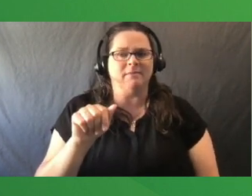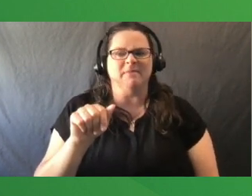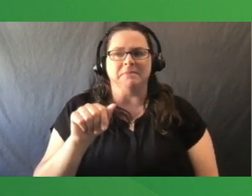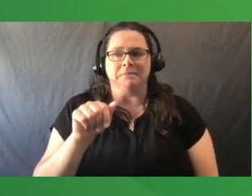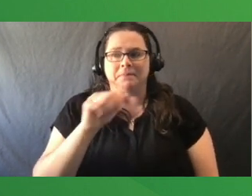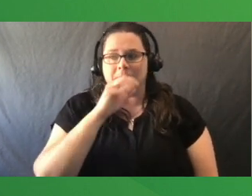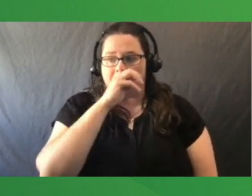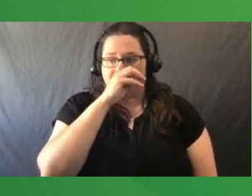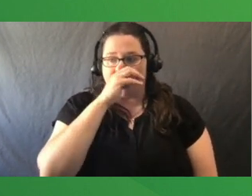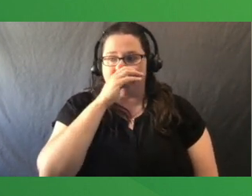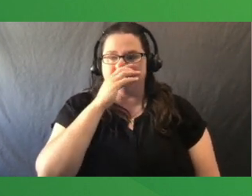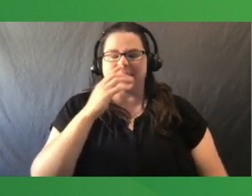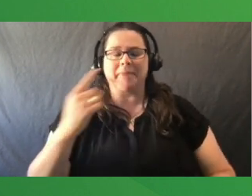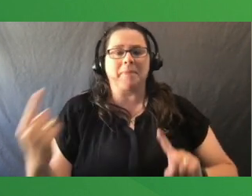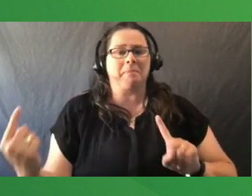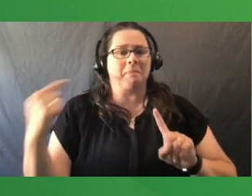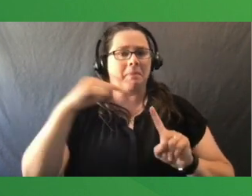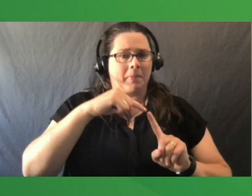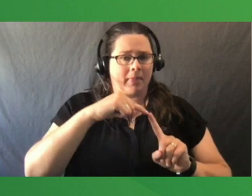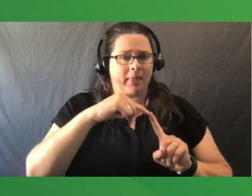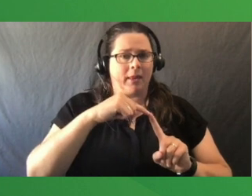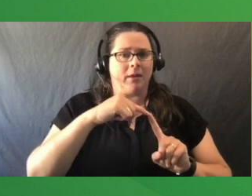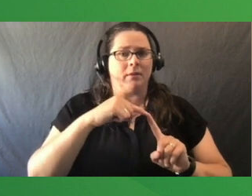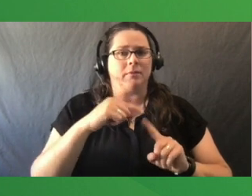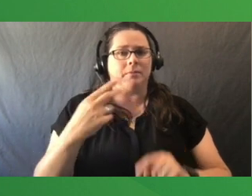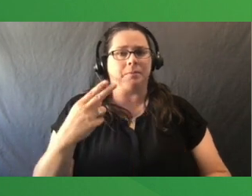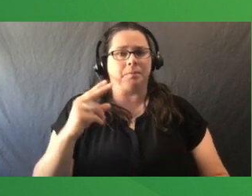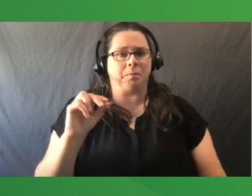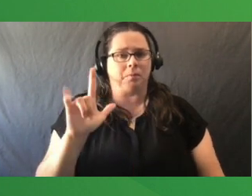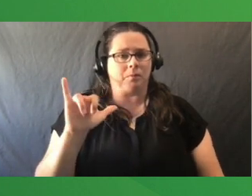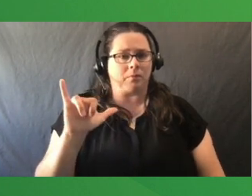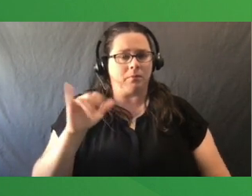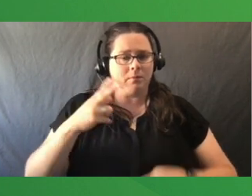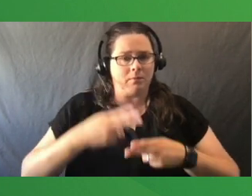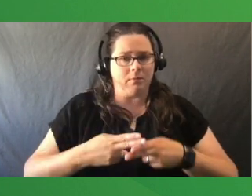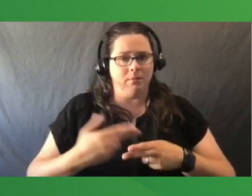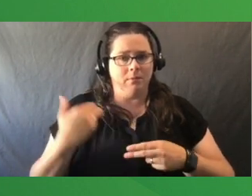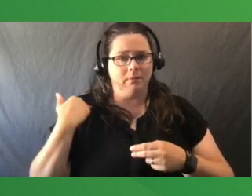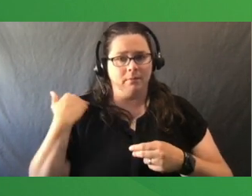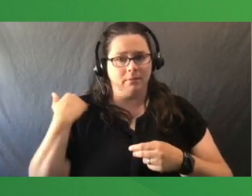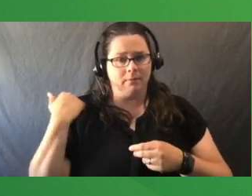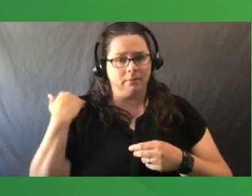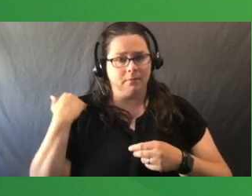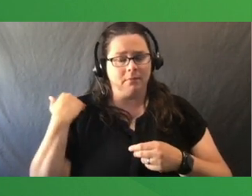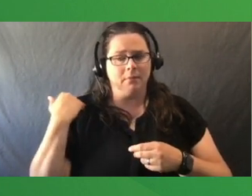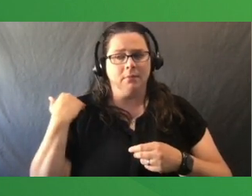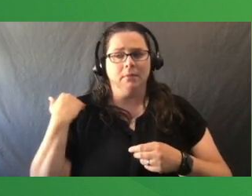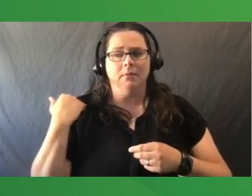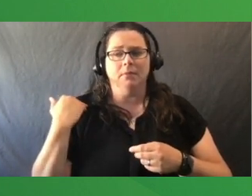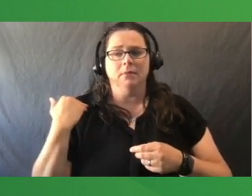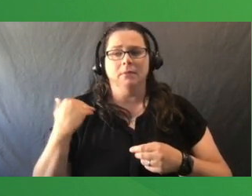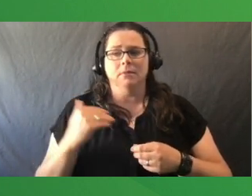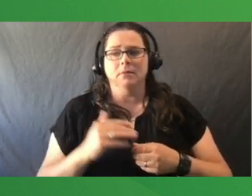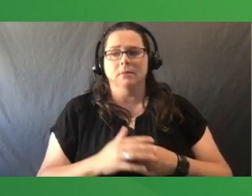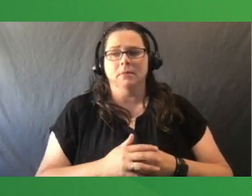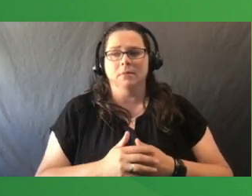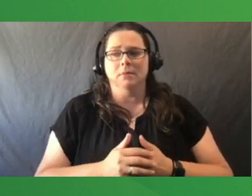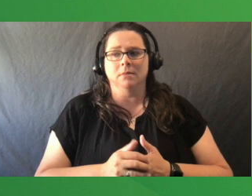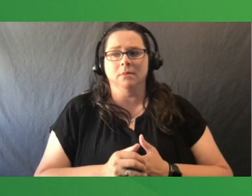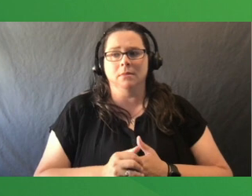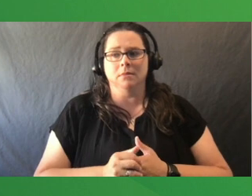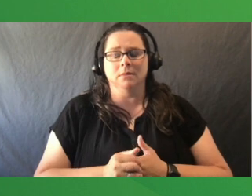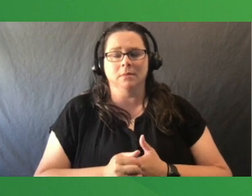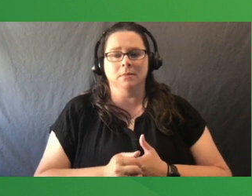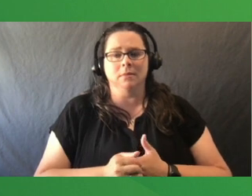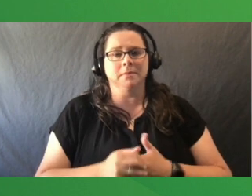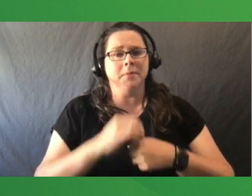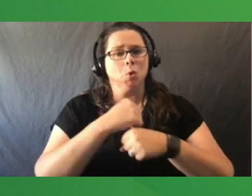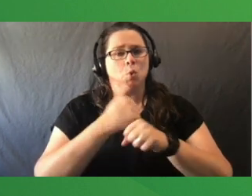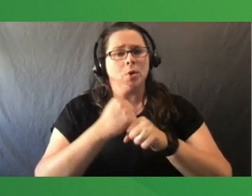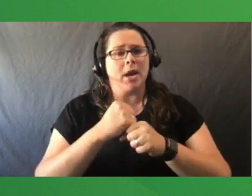And going back to what Holly said before, the creating like coherent learning sequences,